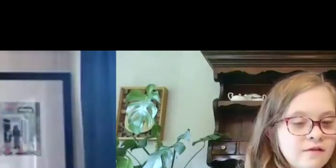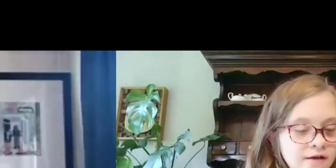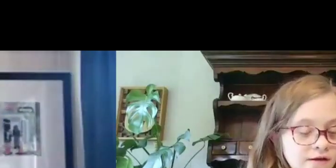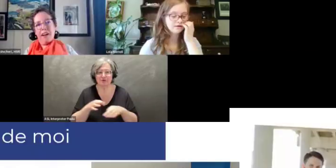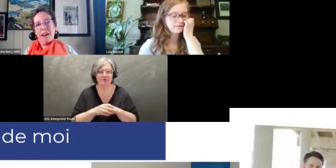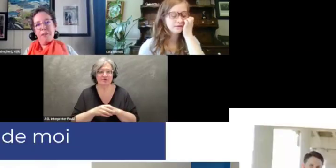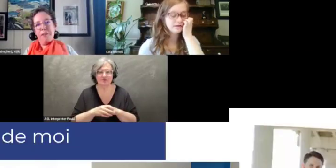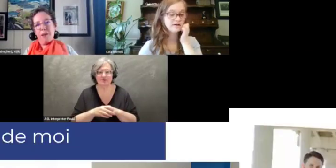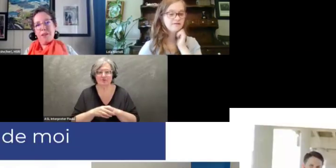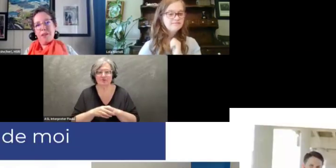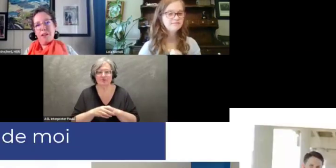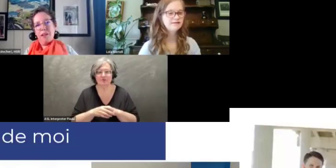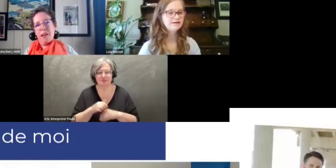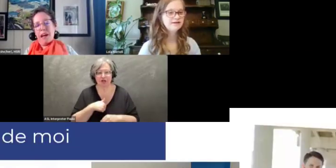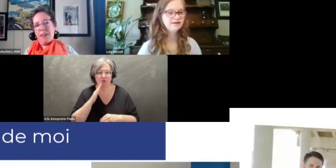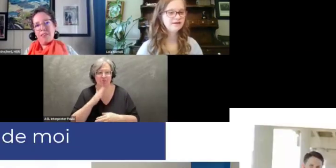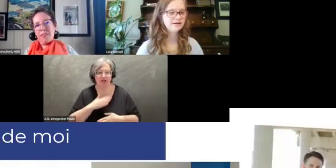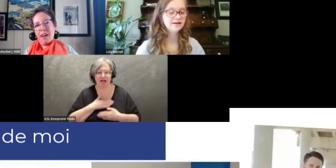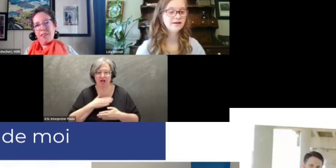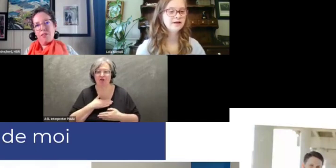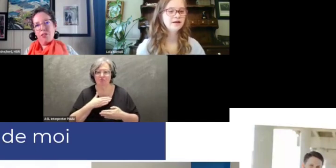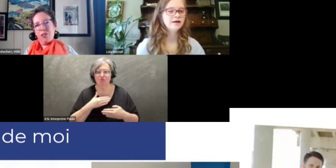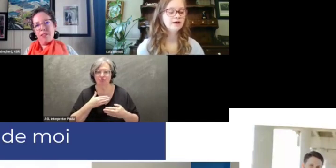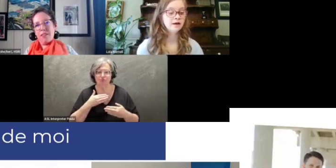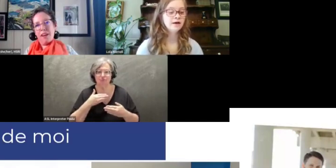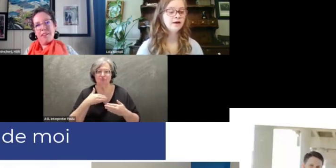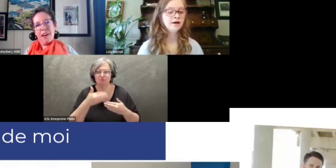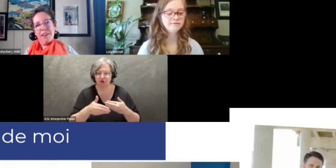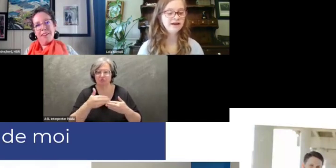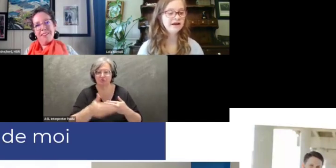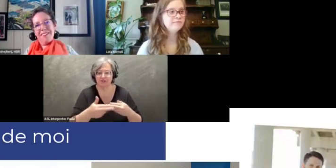then I'll be happy to advance the slides if you're just saying it Okay.